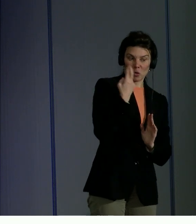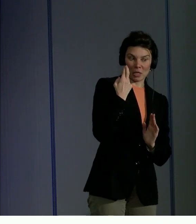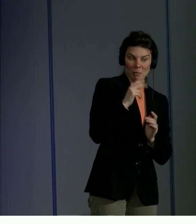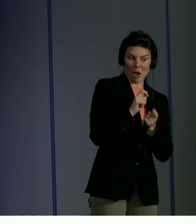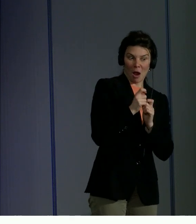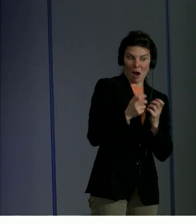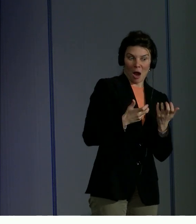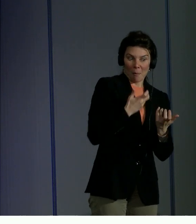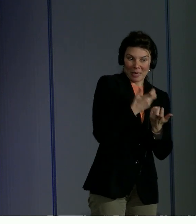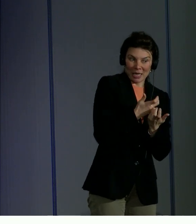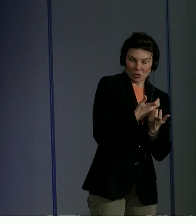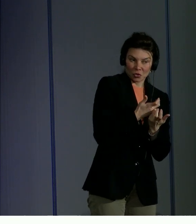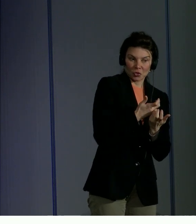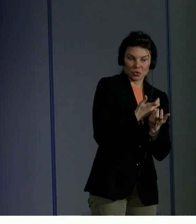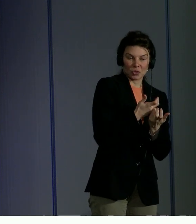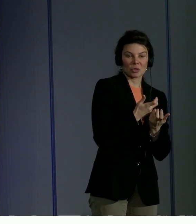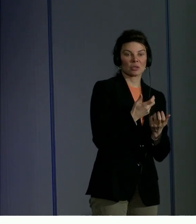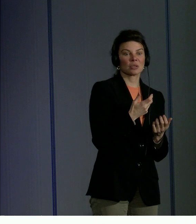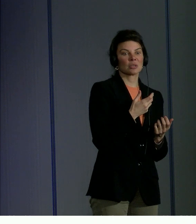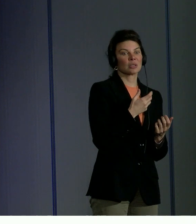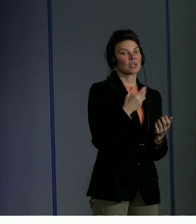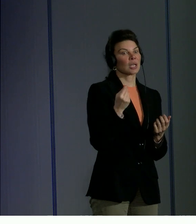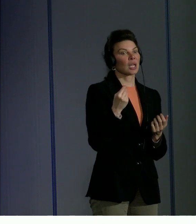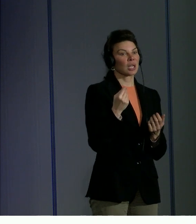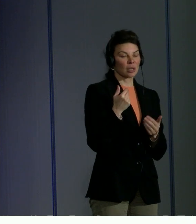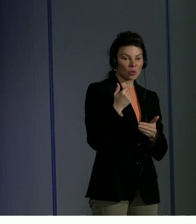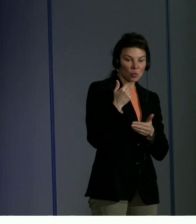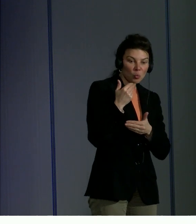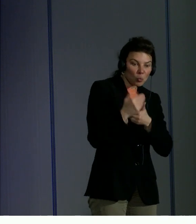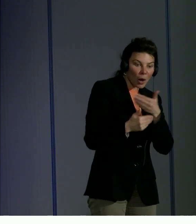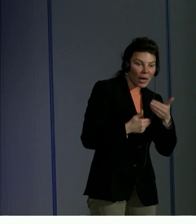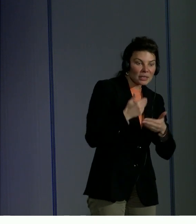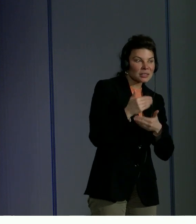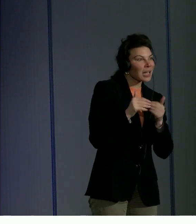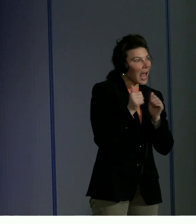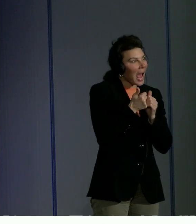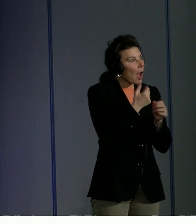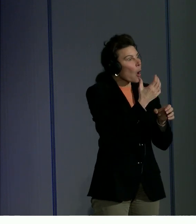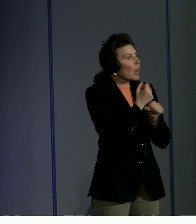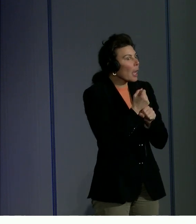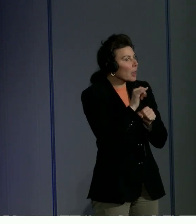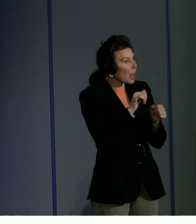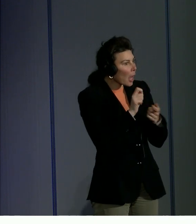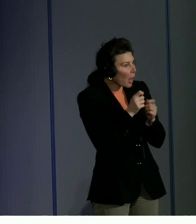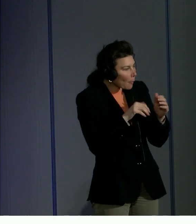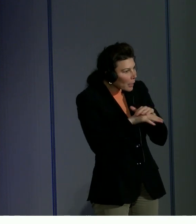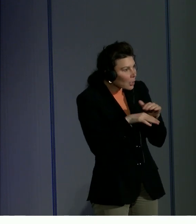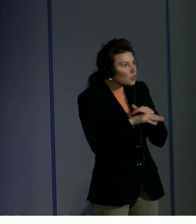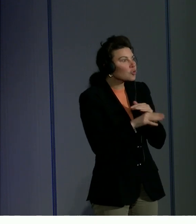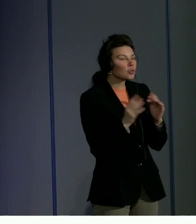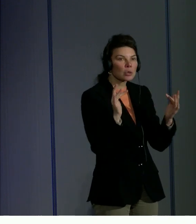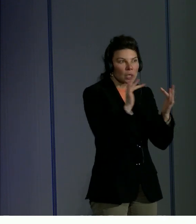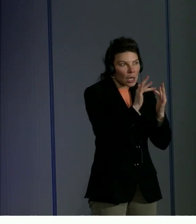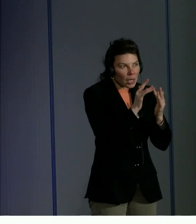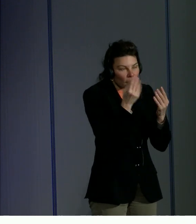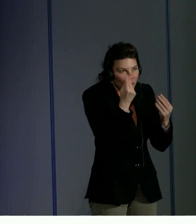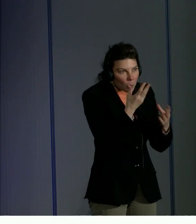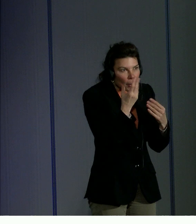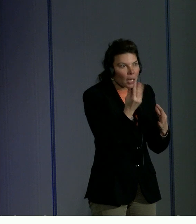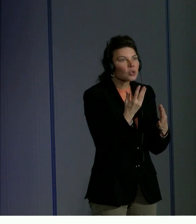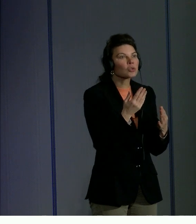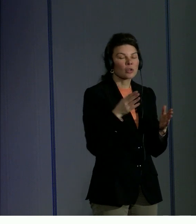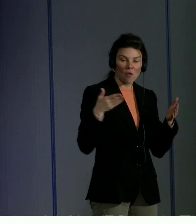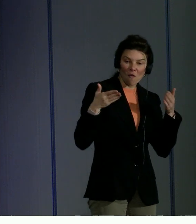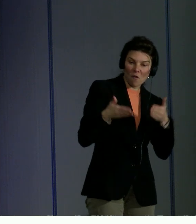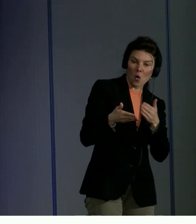and the process and the contact, and really focusing on the skills and abilities are not ideal